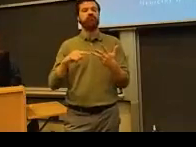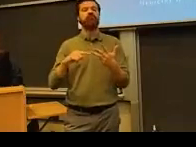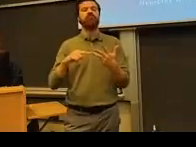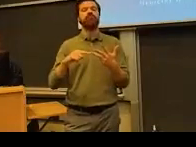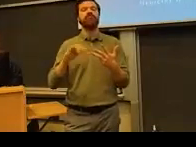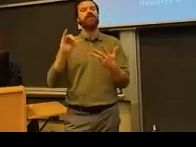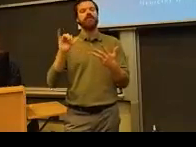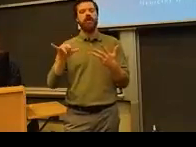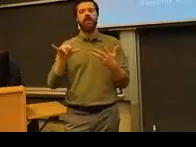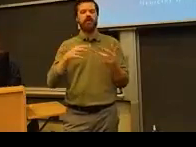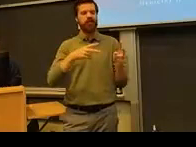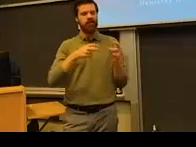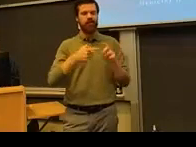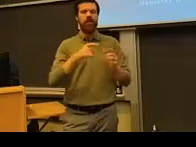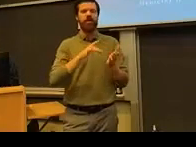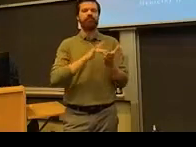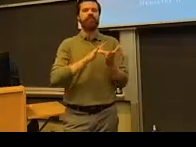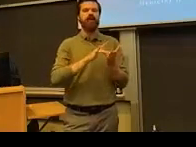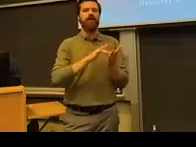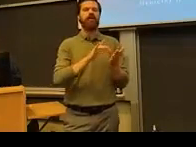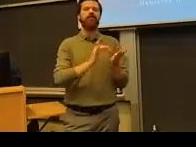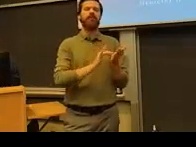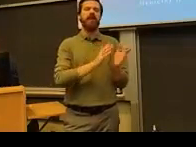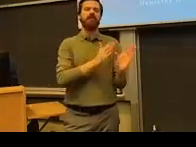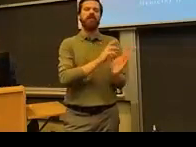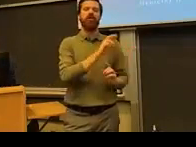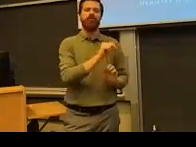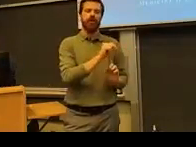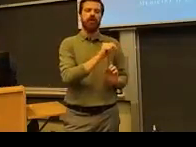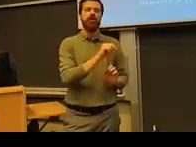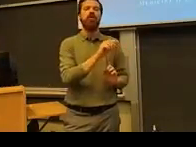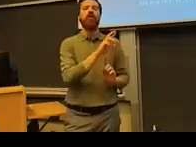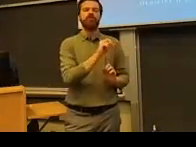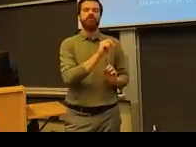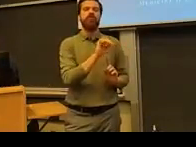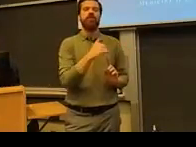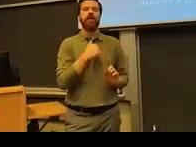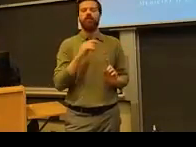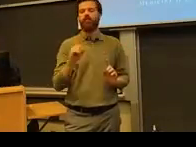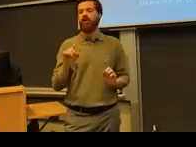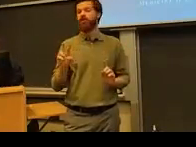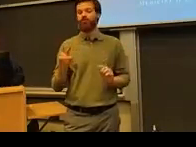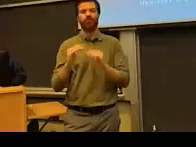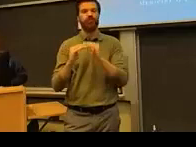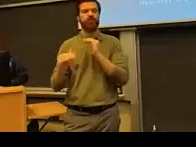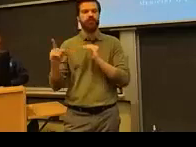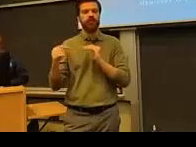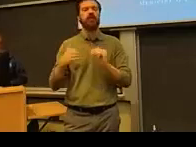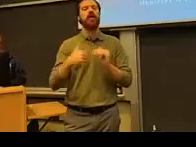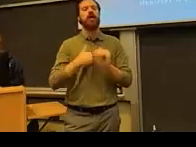pool of meds RN who also staffed the the 192 unit we have a dedicated psych tech